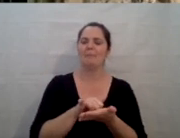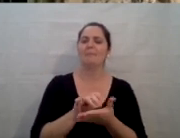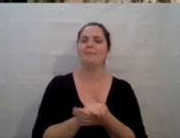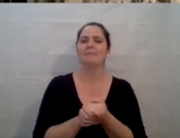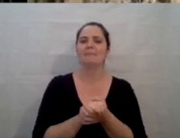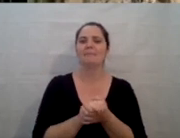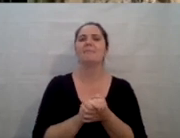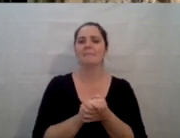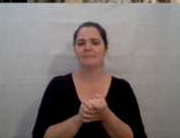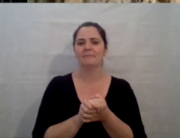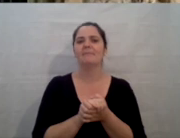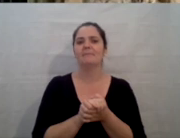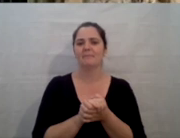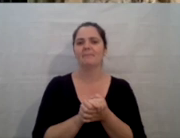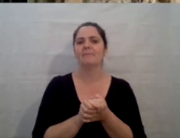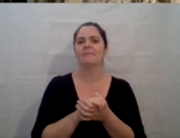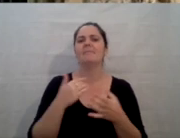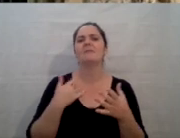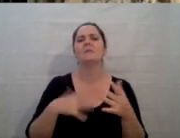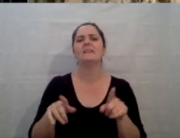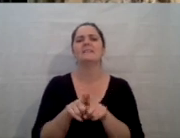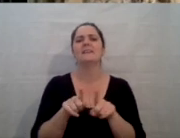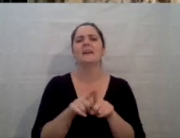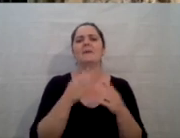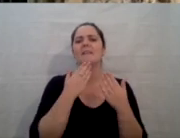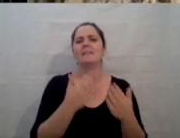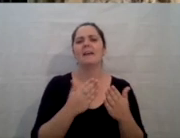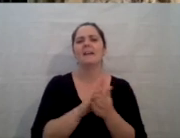Shannon and the QAGOMA team in thanking HSBC for sponsoring this